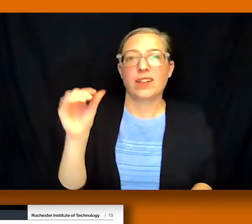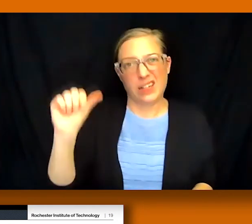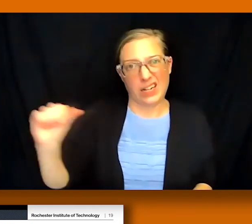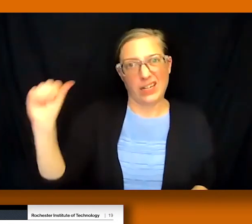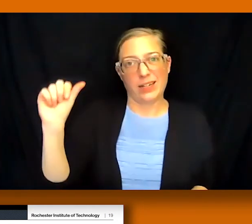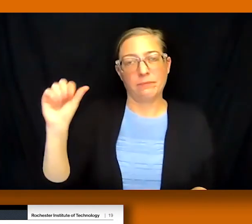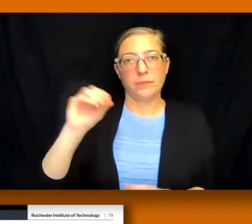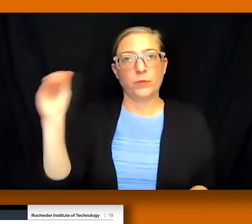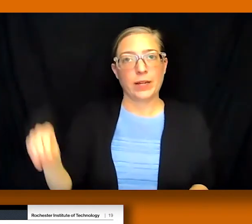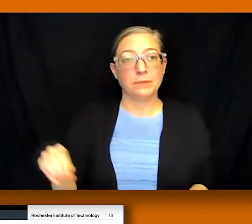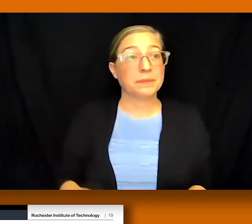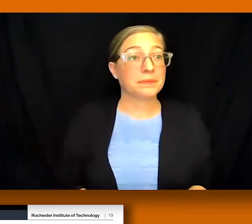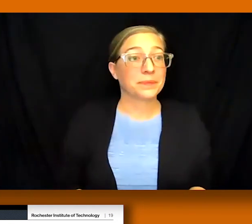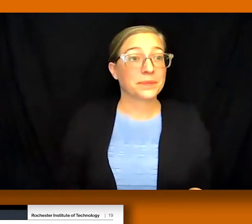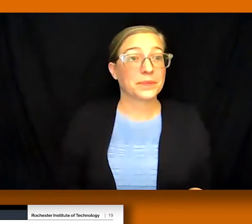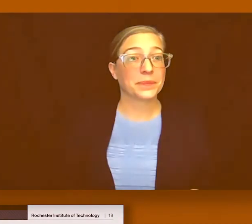Let's skip that.